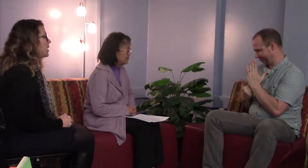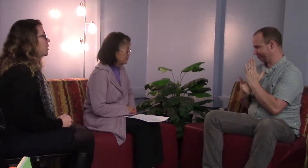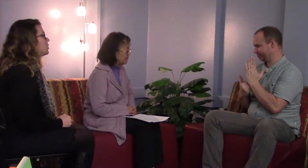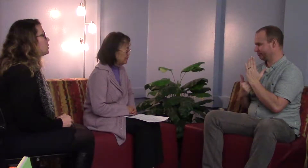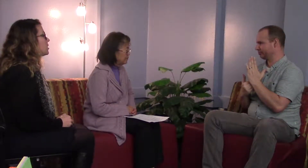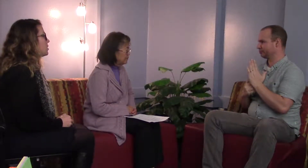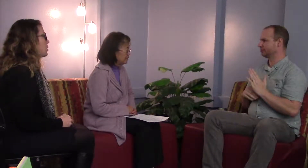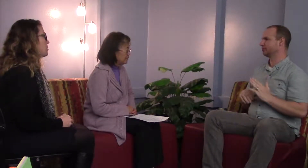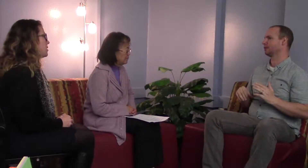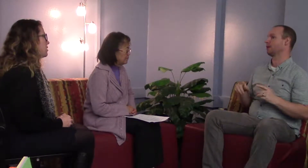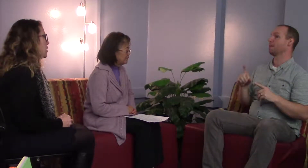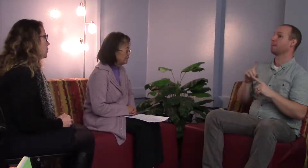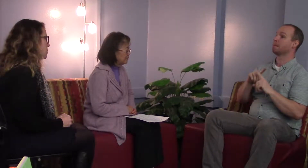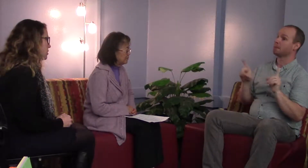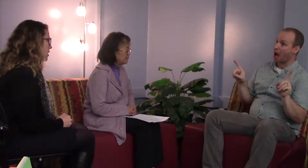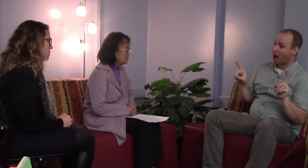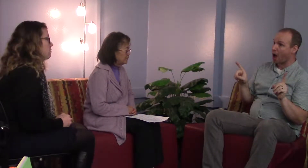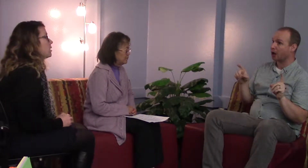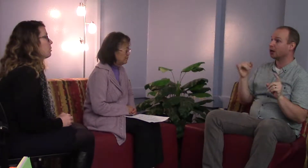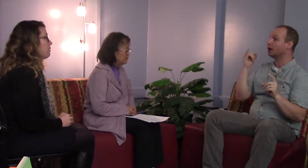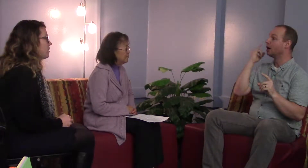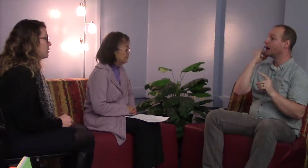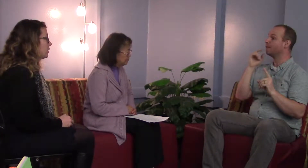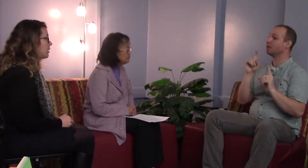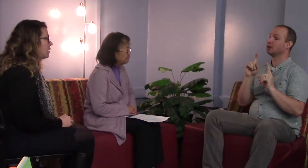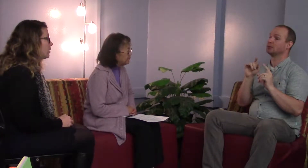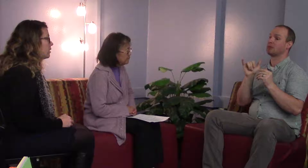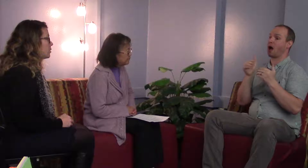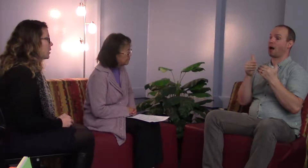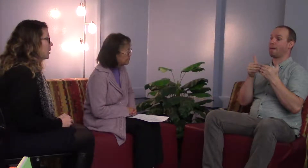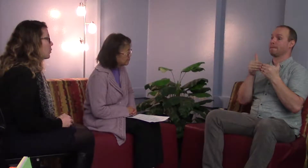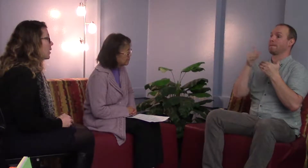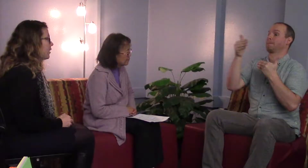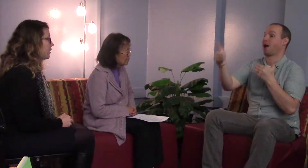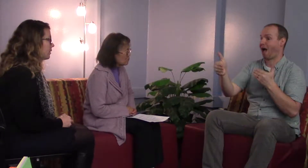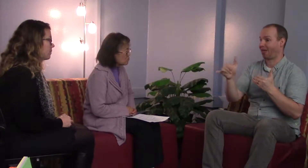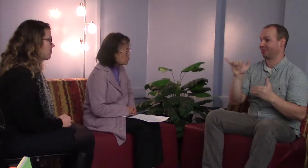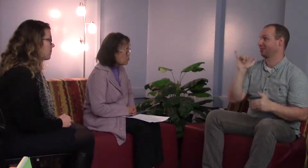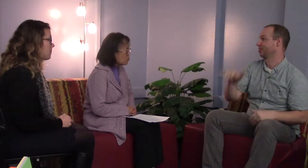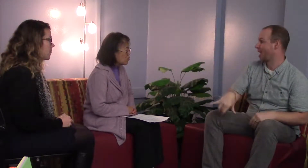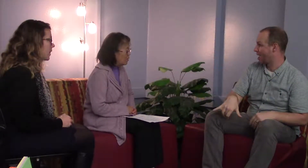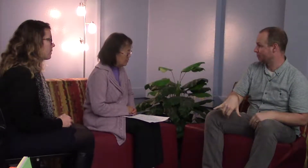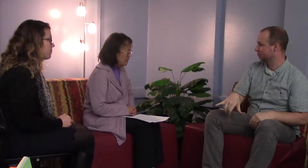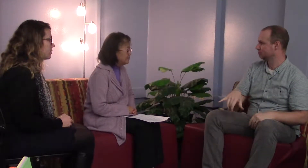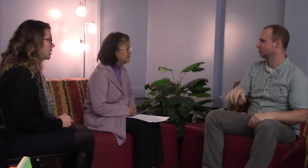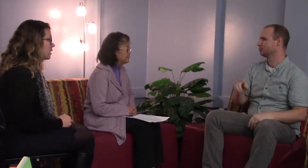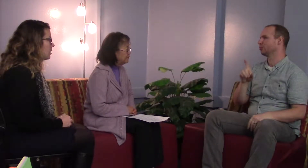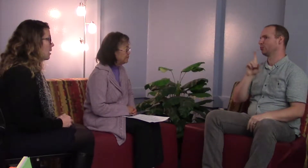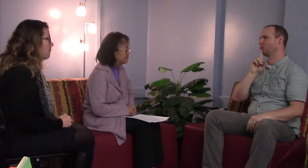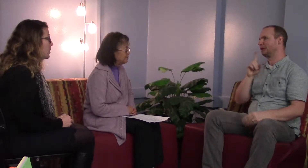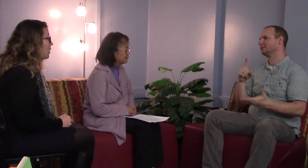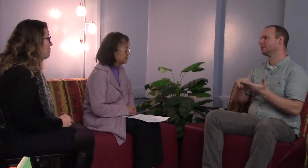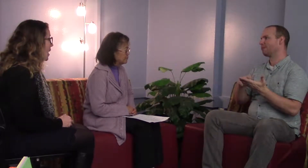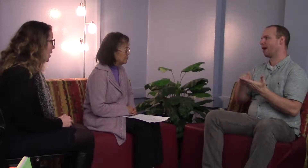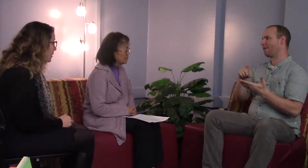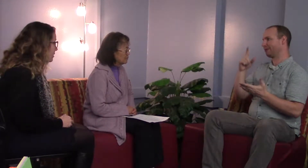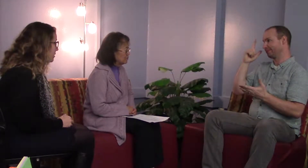There are do's and don't's that they also send the professor, so they are aware. Beyond that,